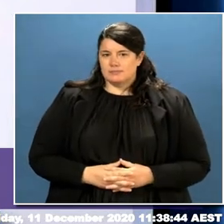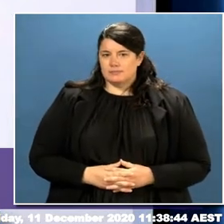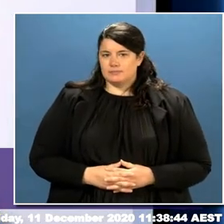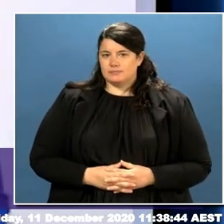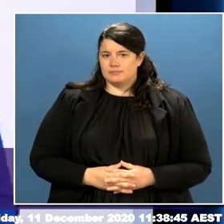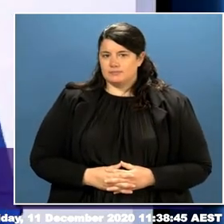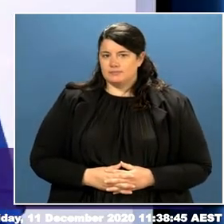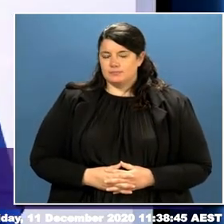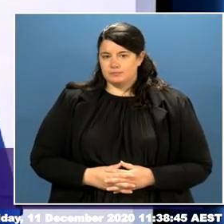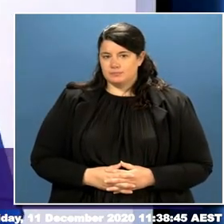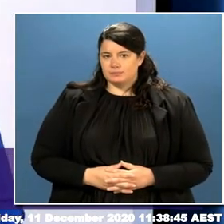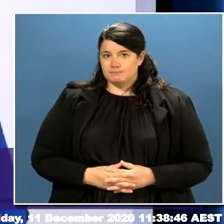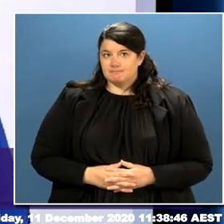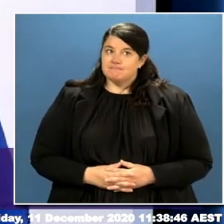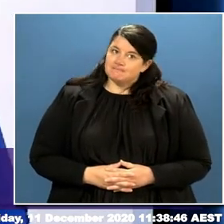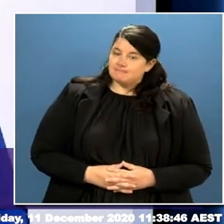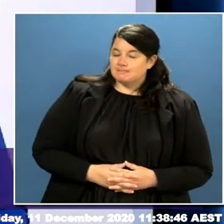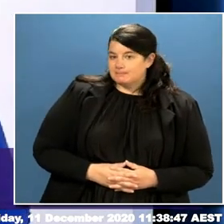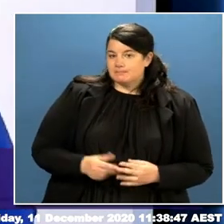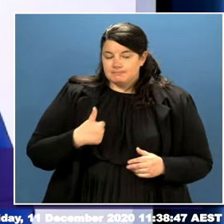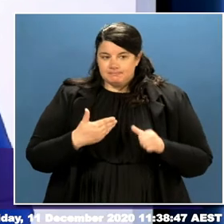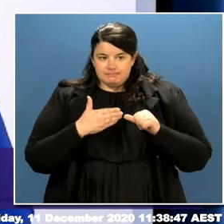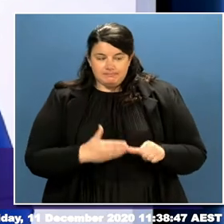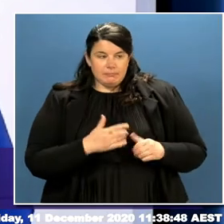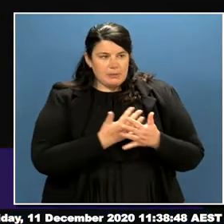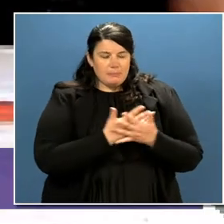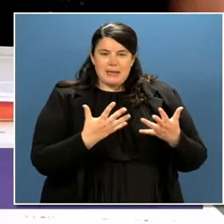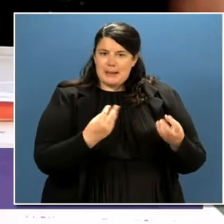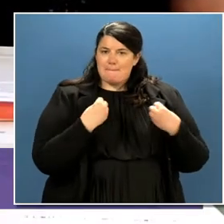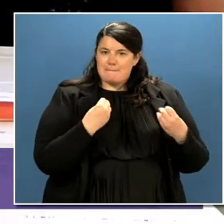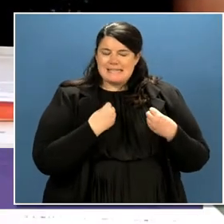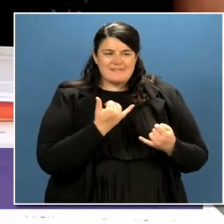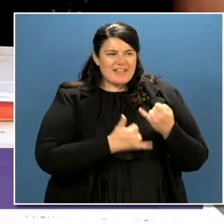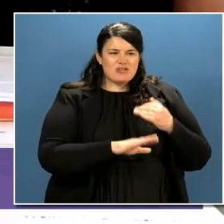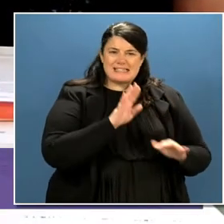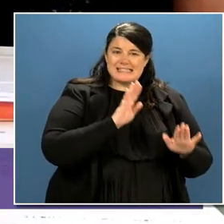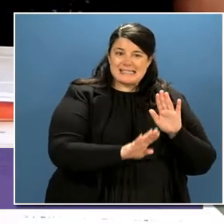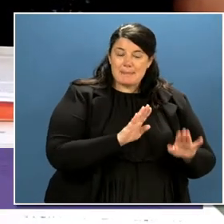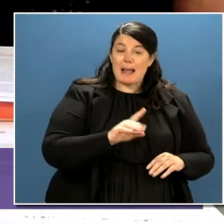Is the model different? There is probably many business models that are similar, but, however, our